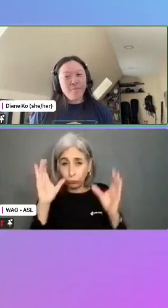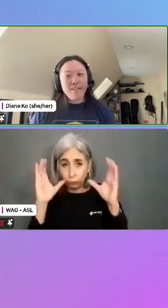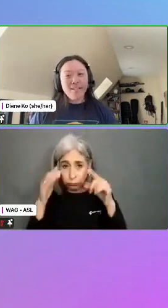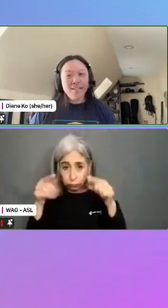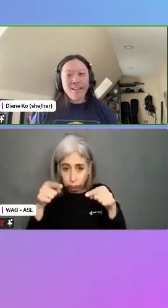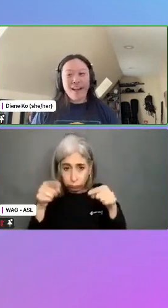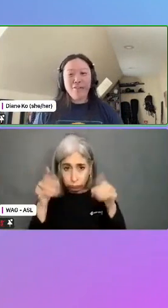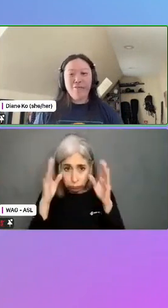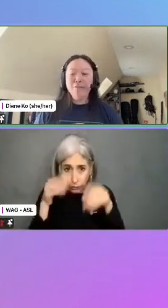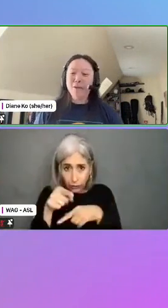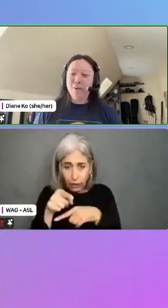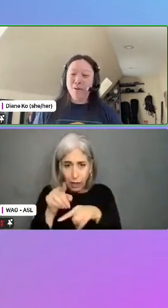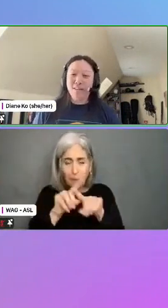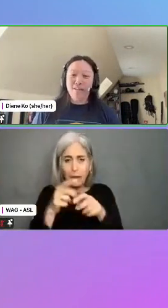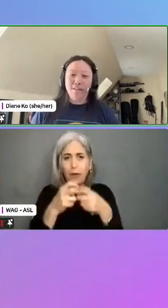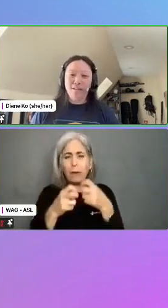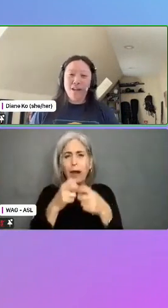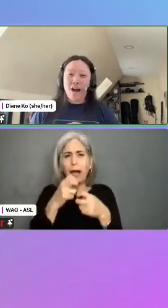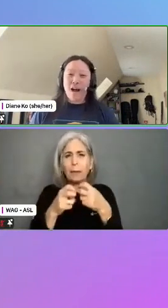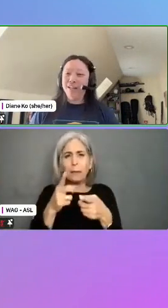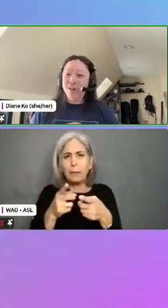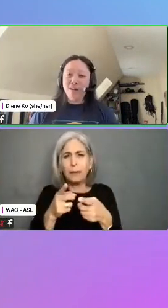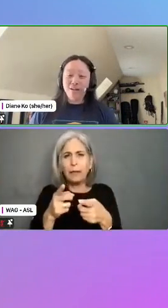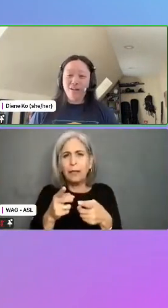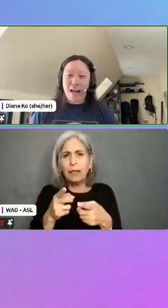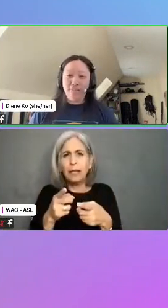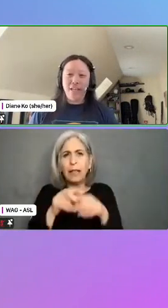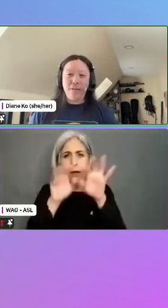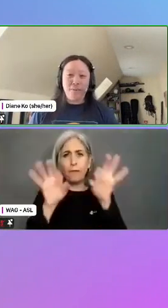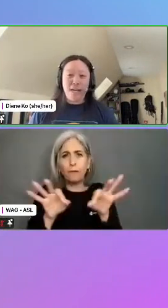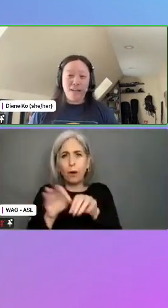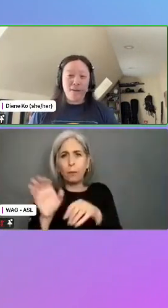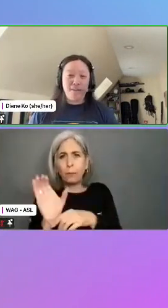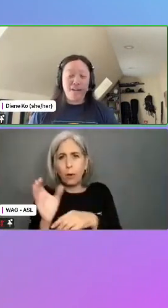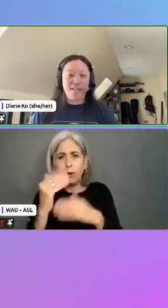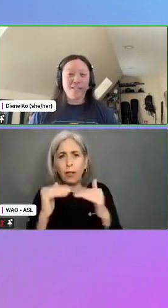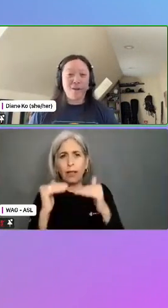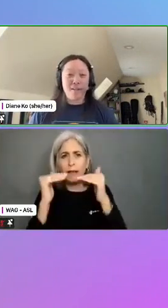that was already in use when they signed up we want to include an error message for the username field